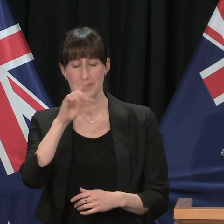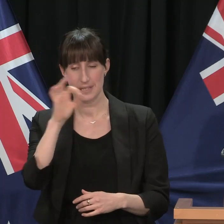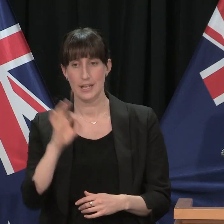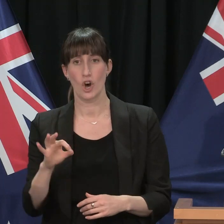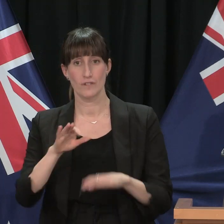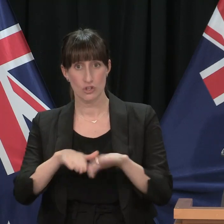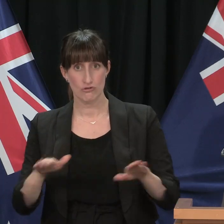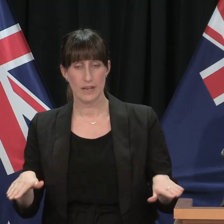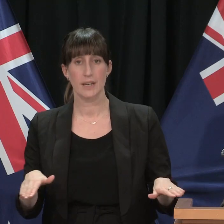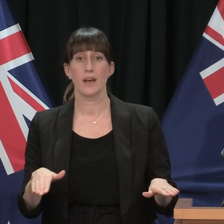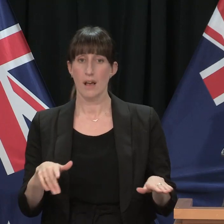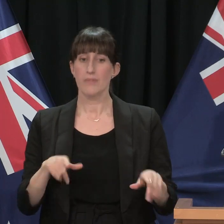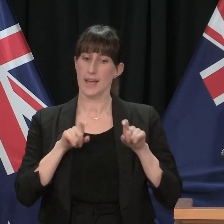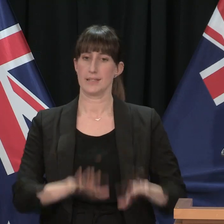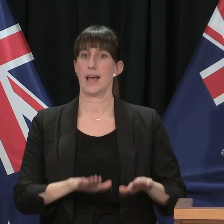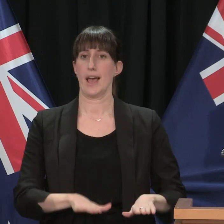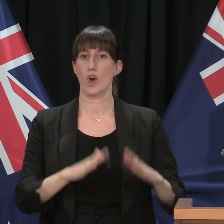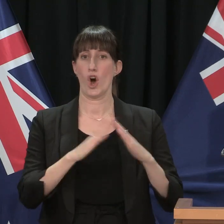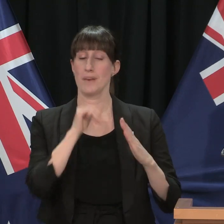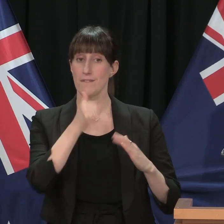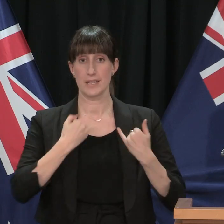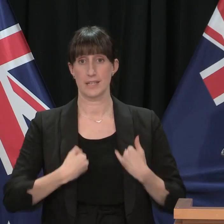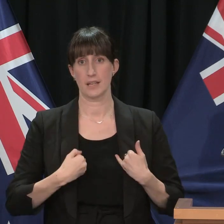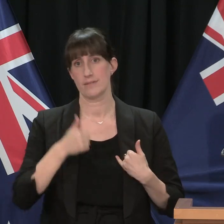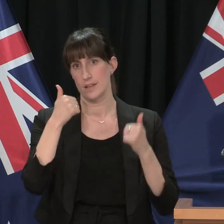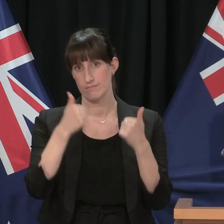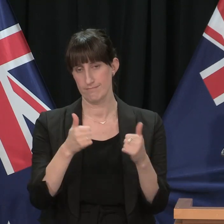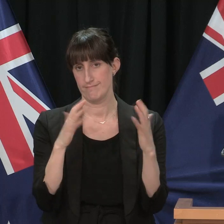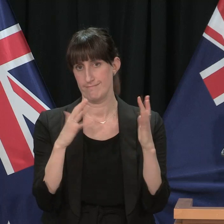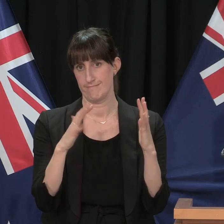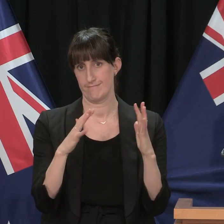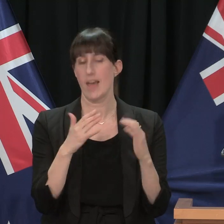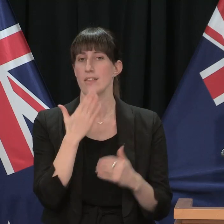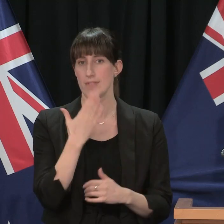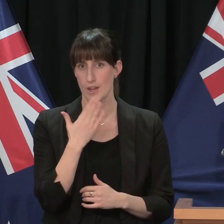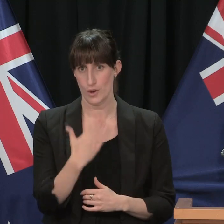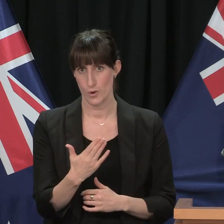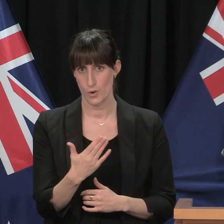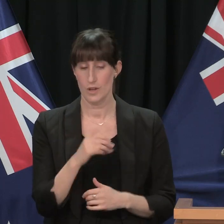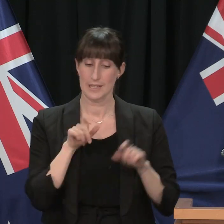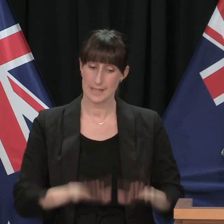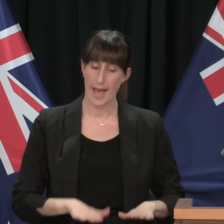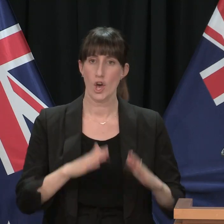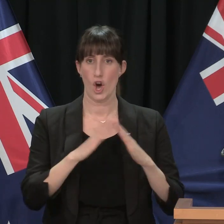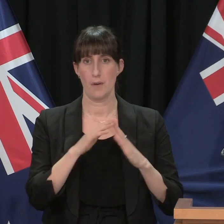respondents, 65% of adults and 80% of children - stayed home when they were sick until completely well, which is the